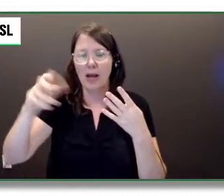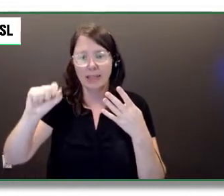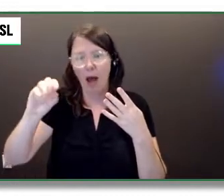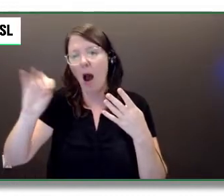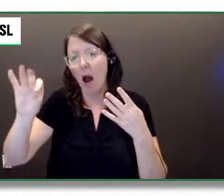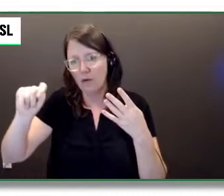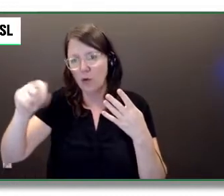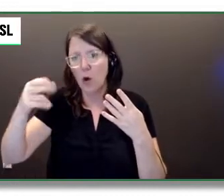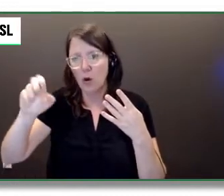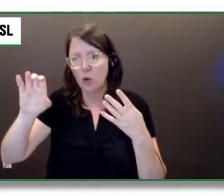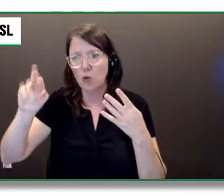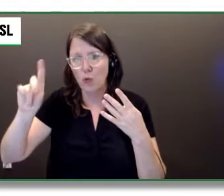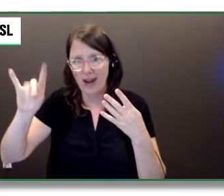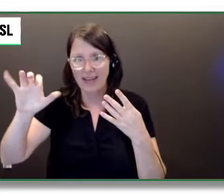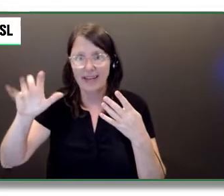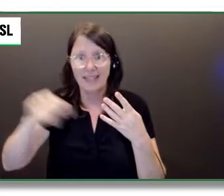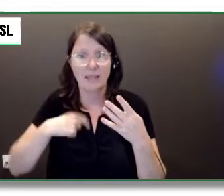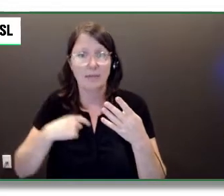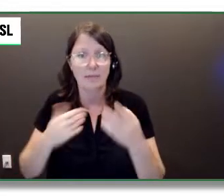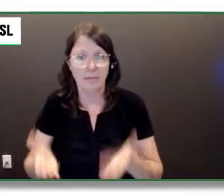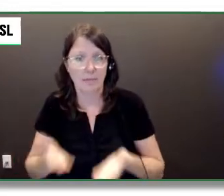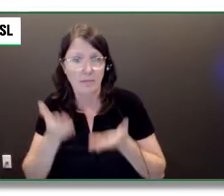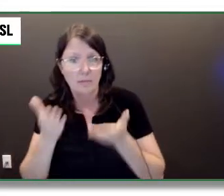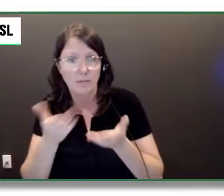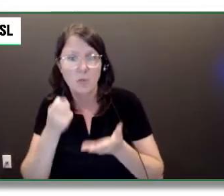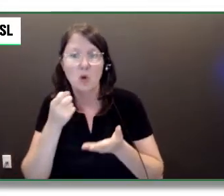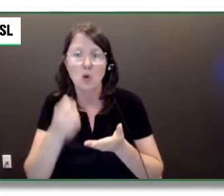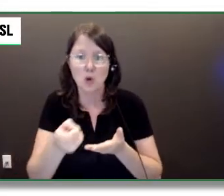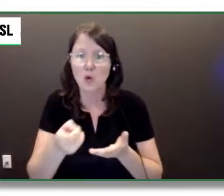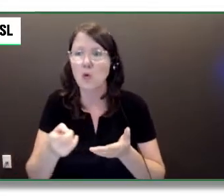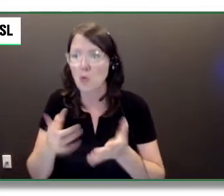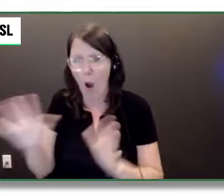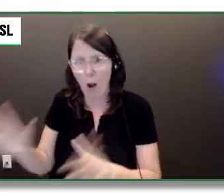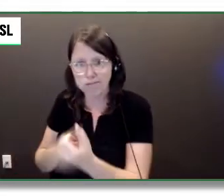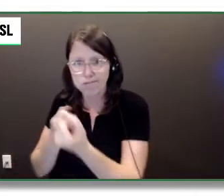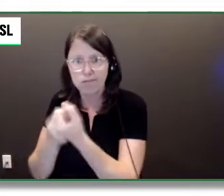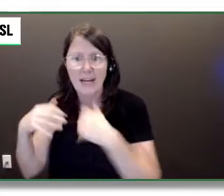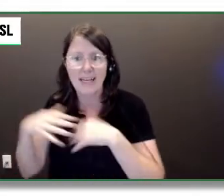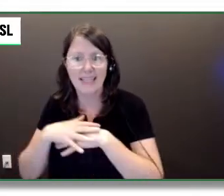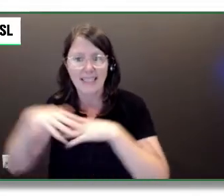Indigenous people are in your area at this website native-land.ca and in